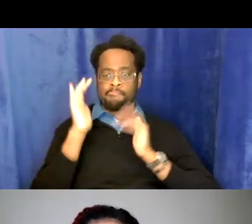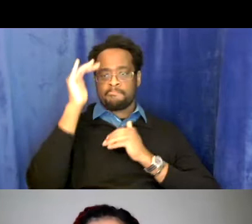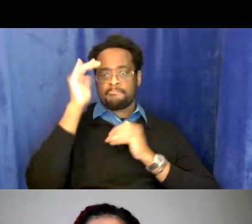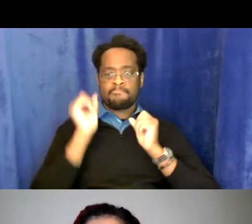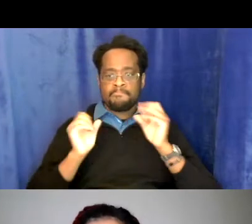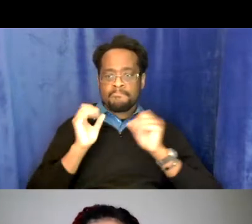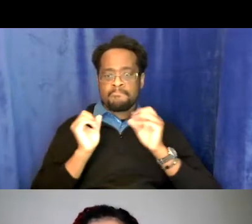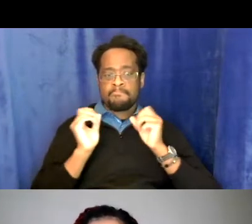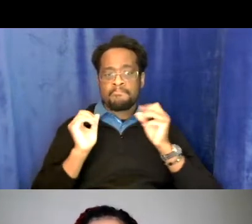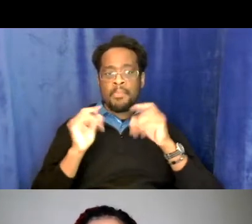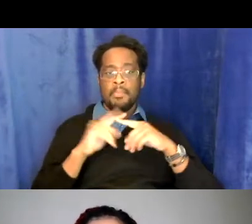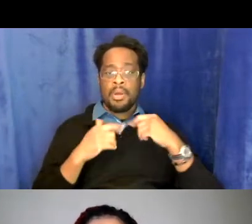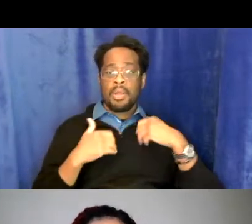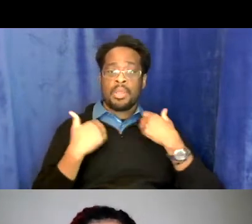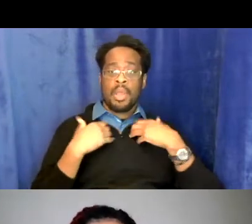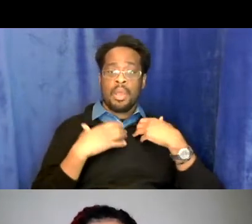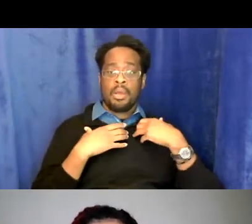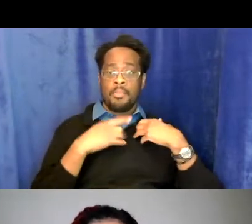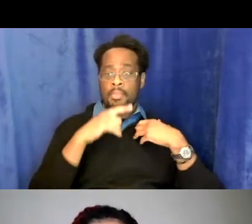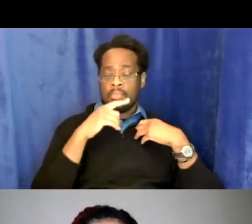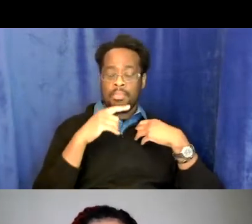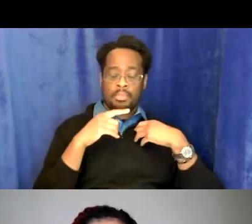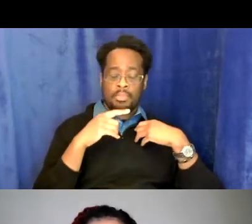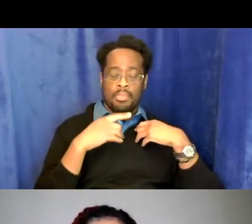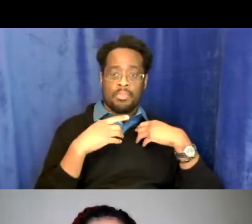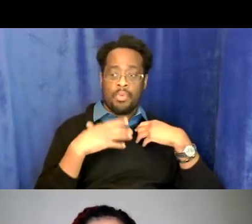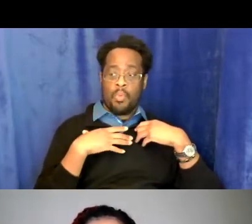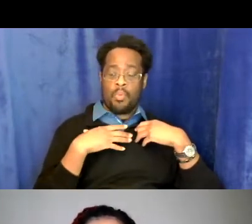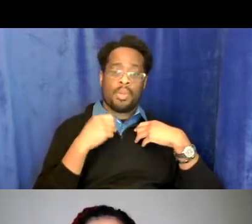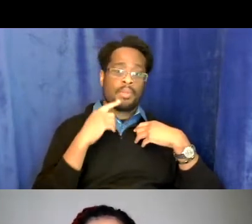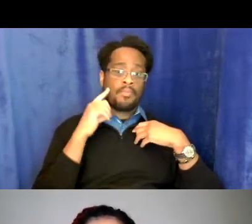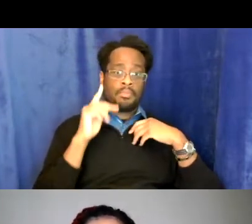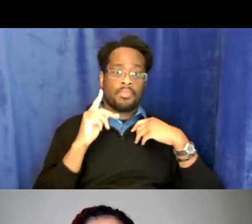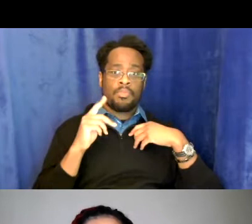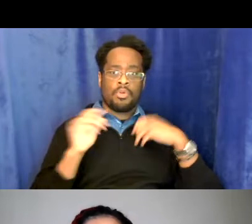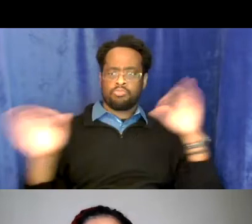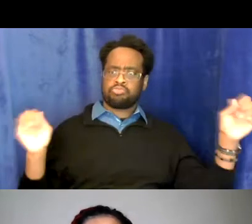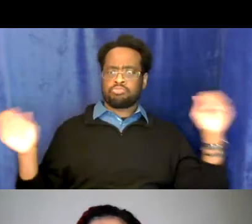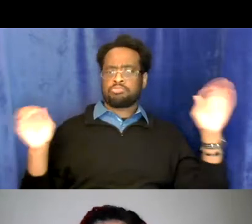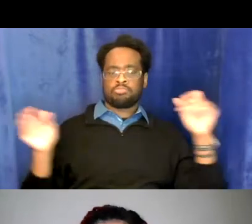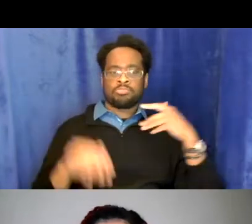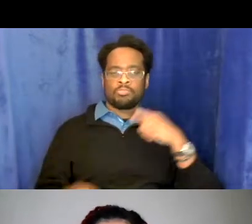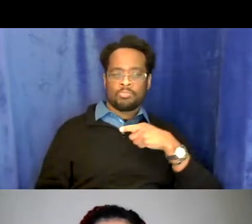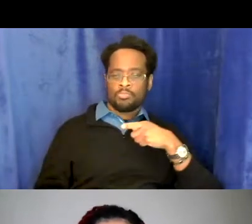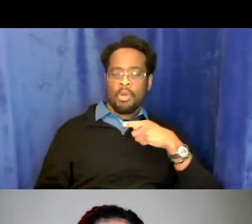the older generation typically stayed within the box and the younger generation of white deaf